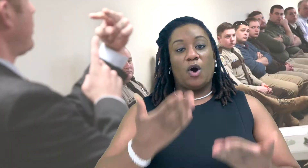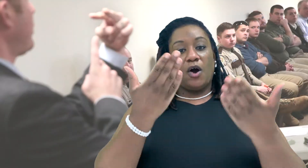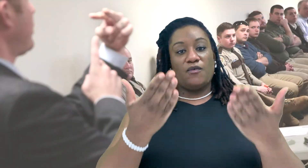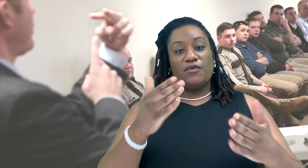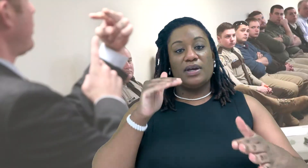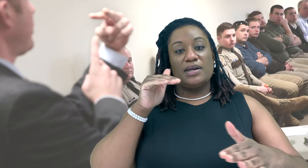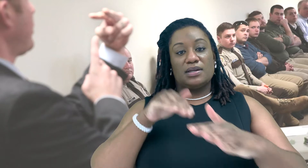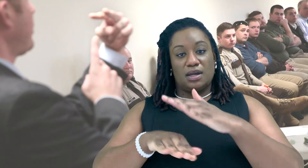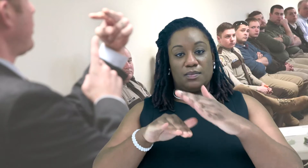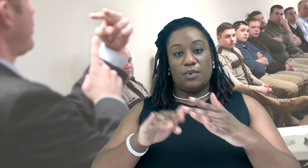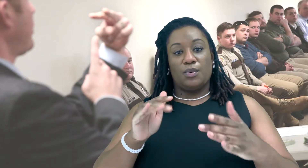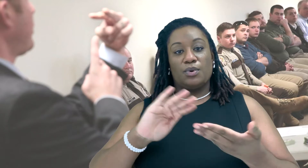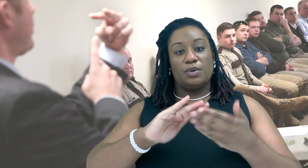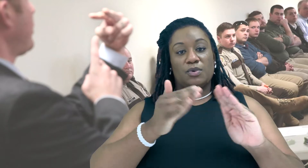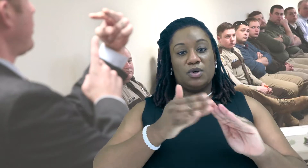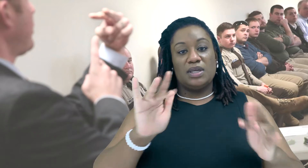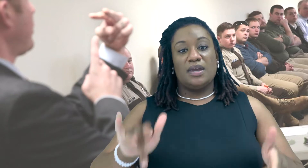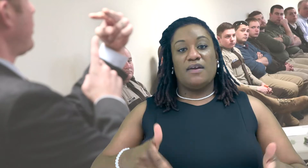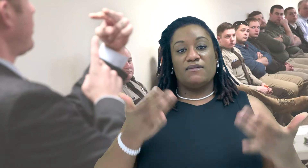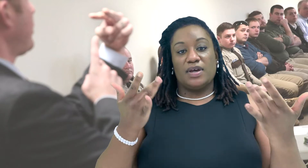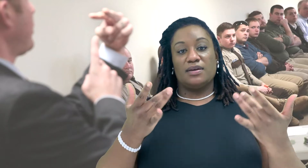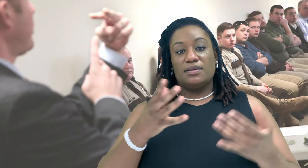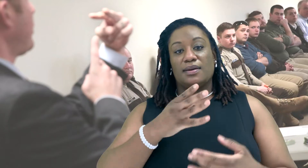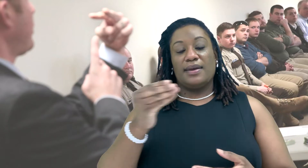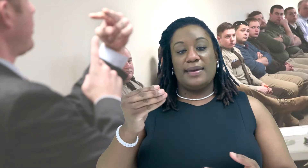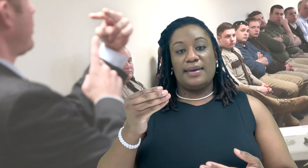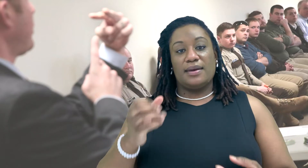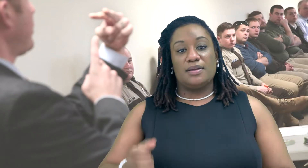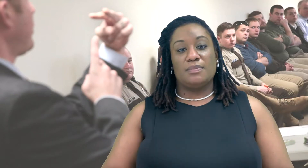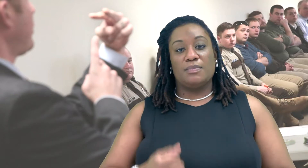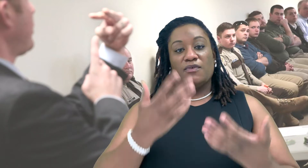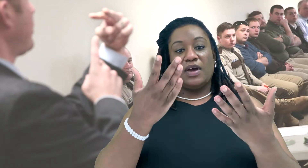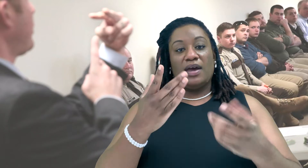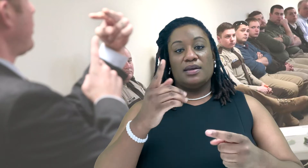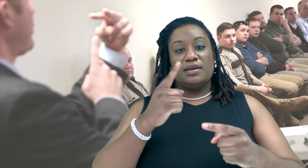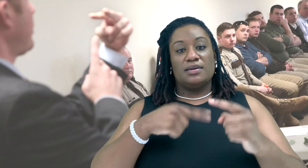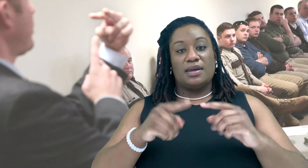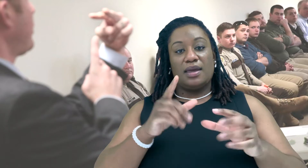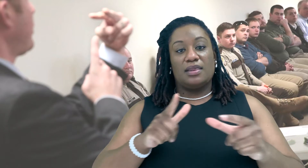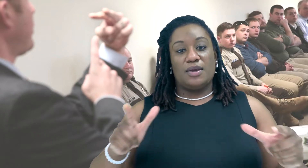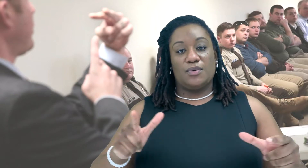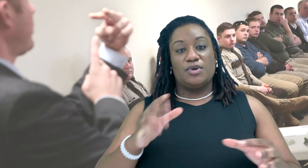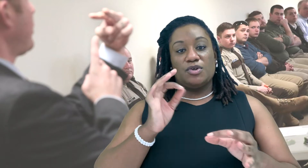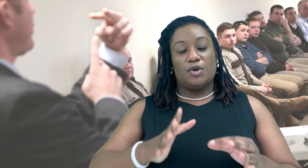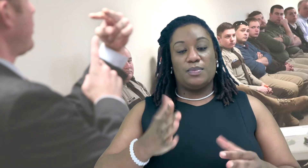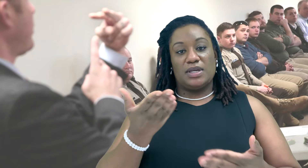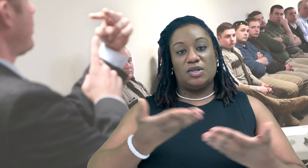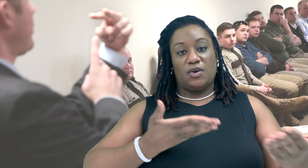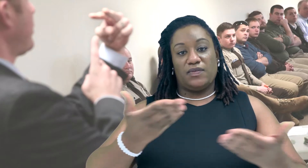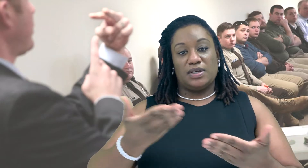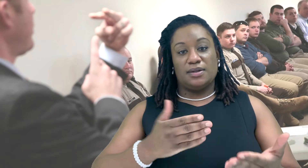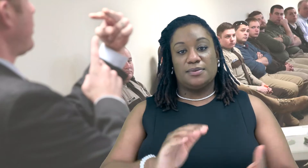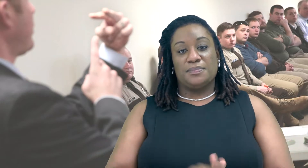offering accessible community events, and providing sign language interpreting services.